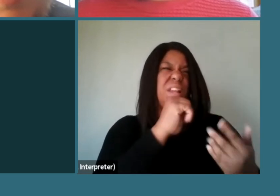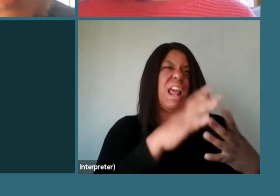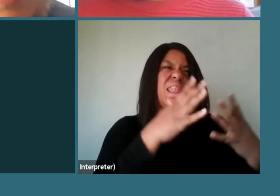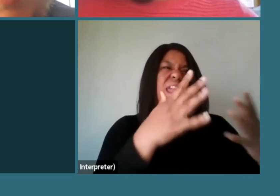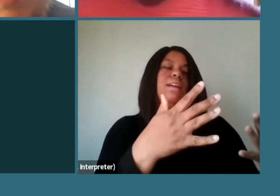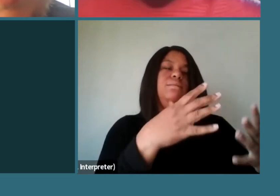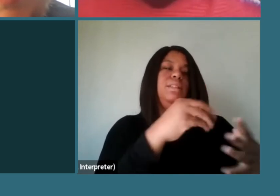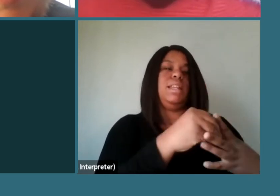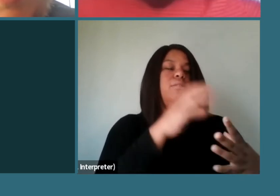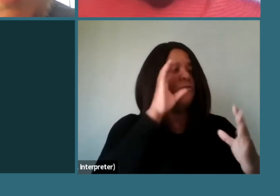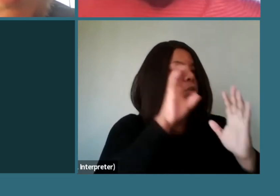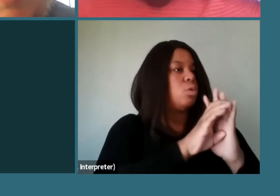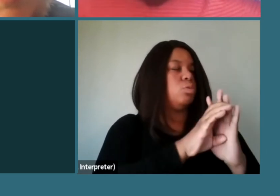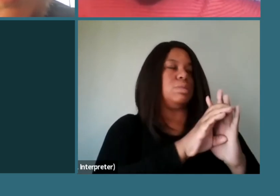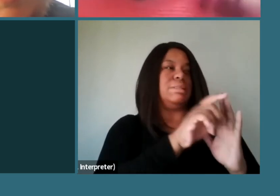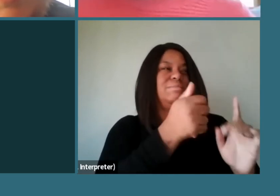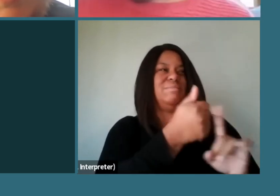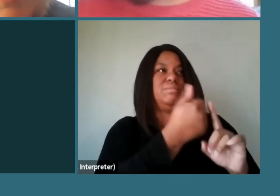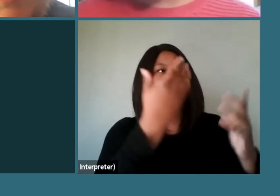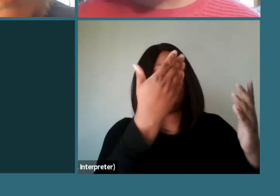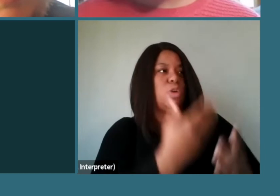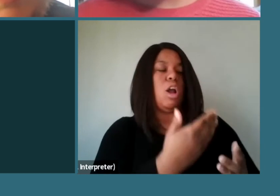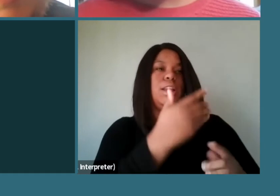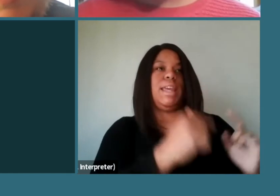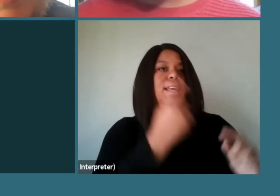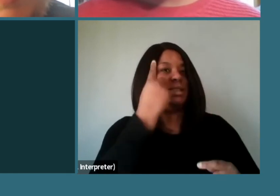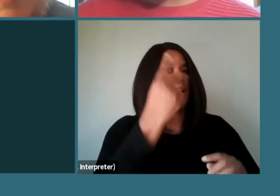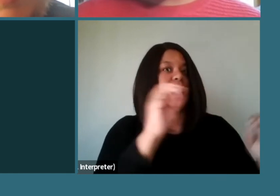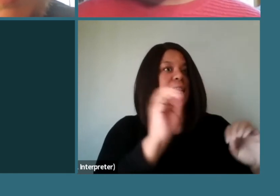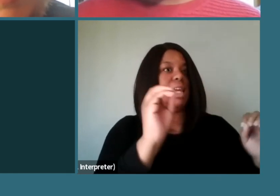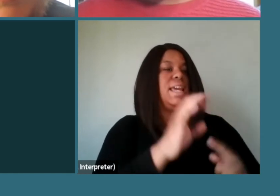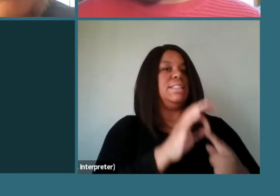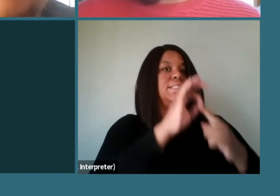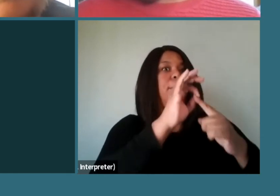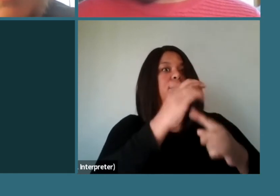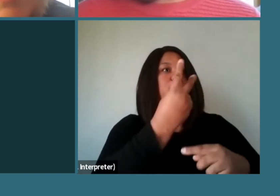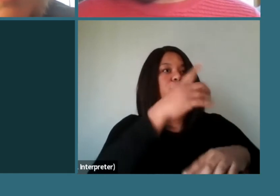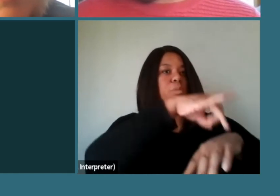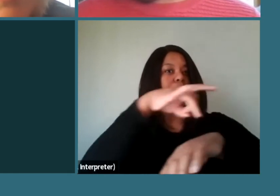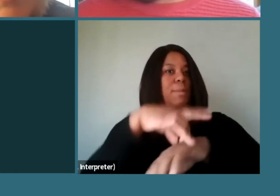and the photos so dark that you can't really see anything except the pumpkins.